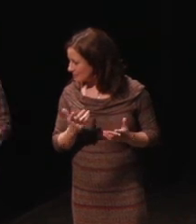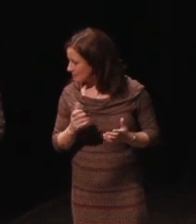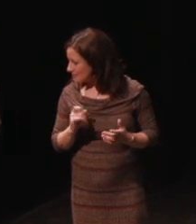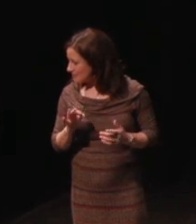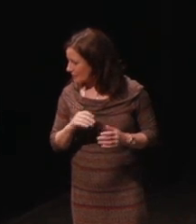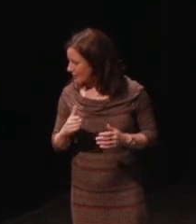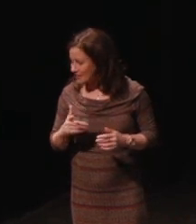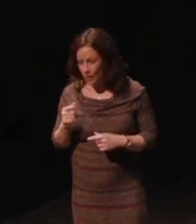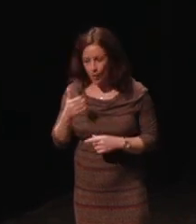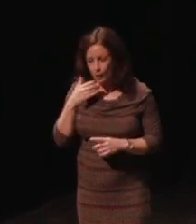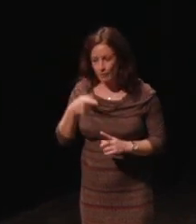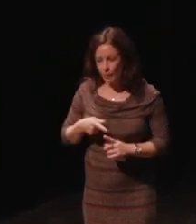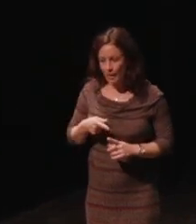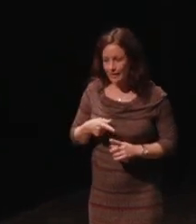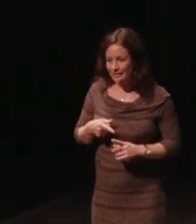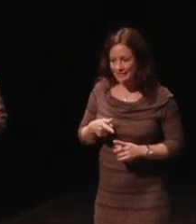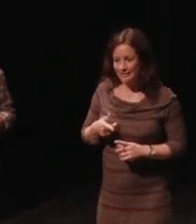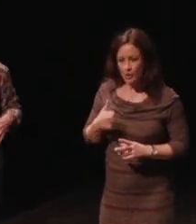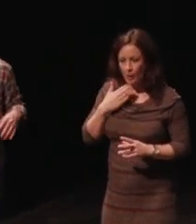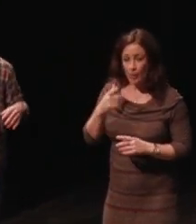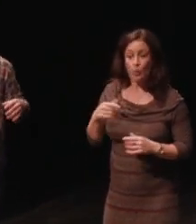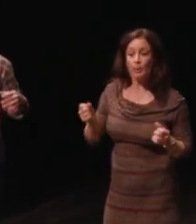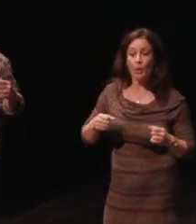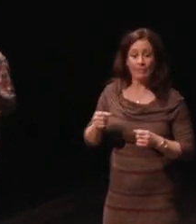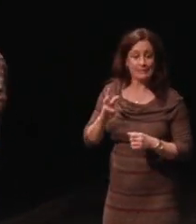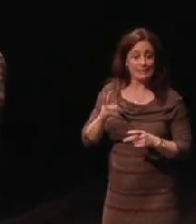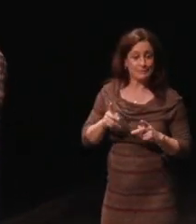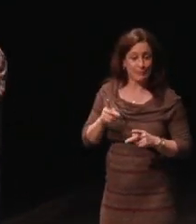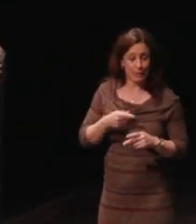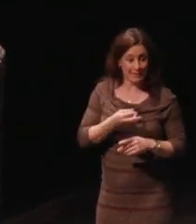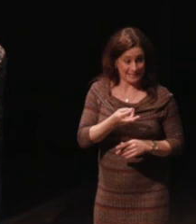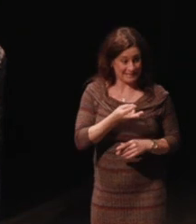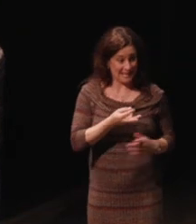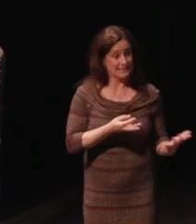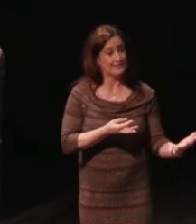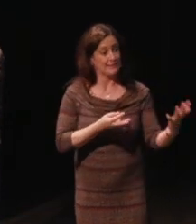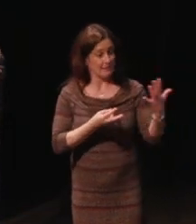When you brought this people in that haven't or didn't play the game,